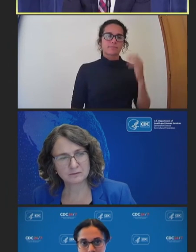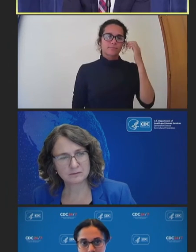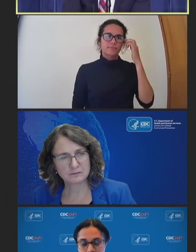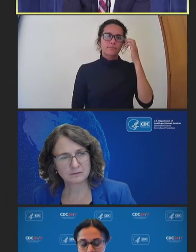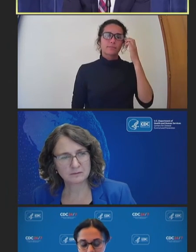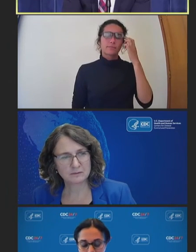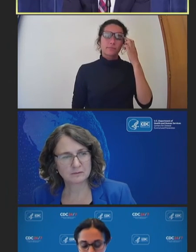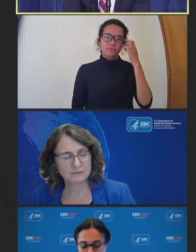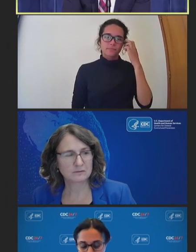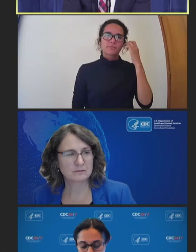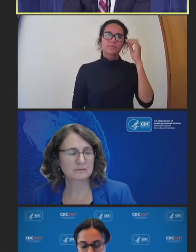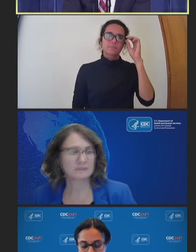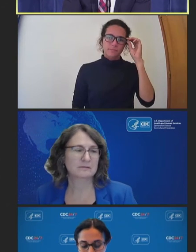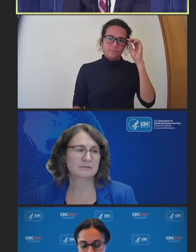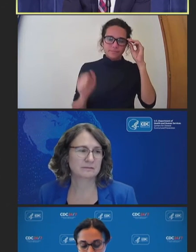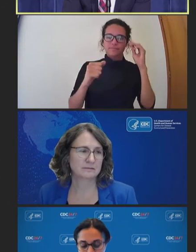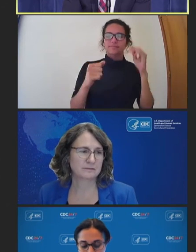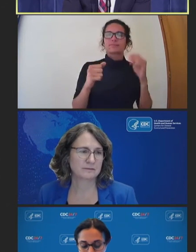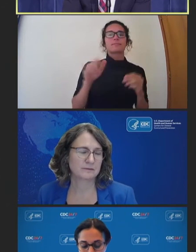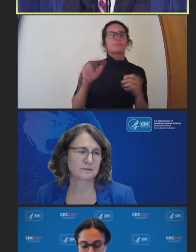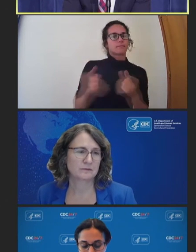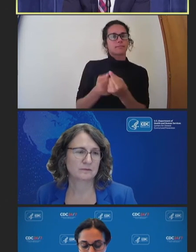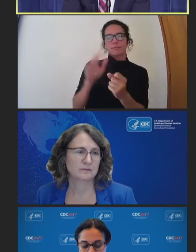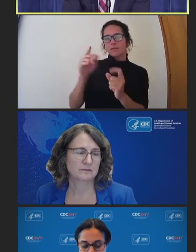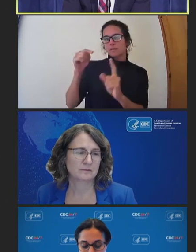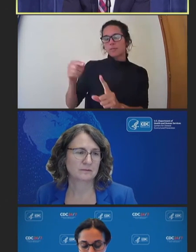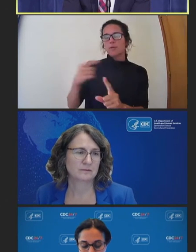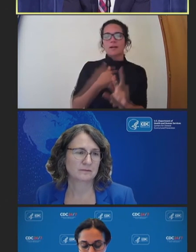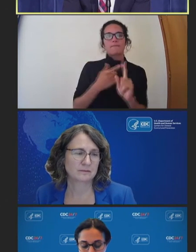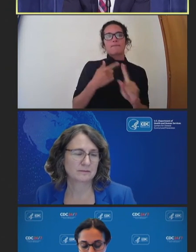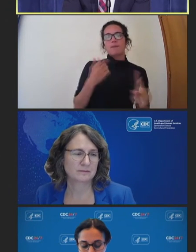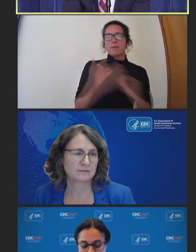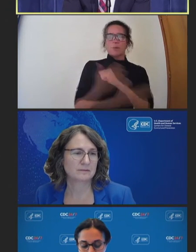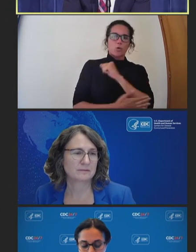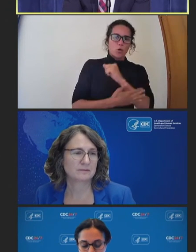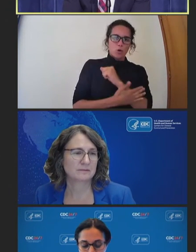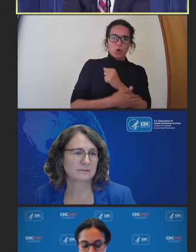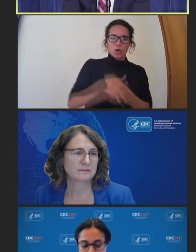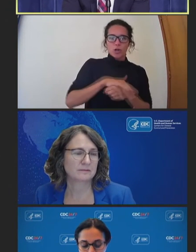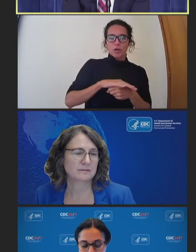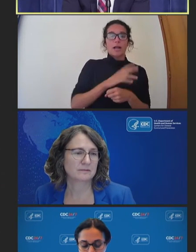I'm also from a rural area and this is something that personally I'm invested in. So, something